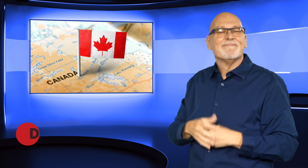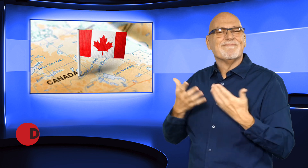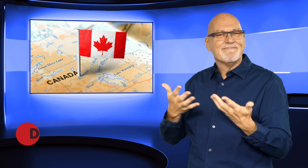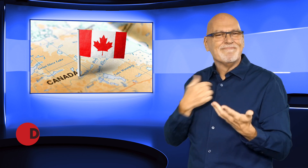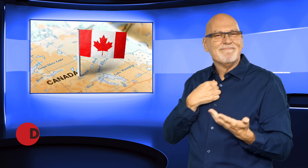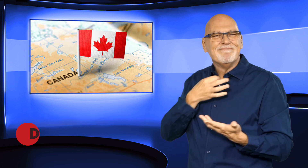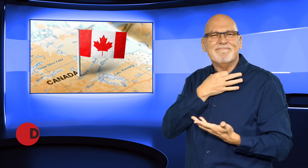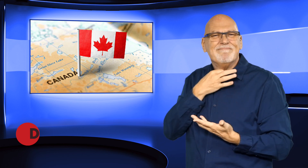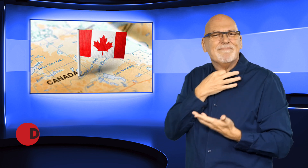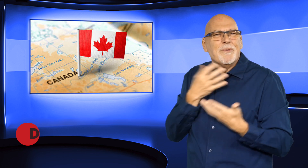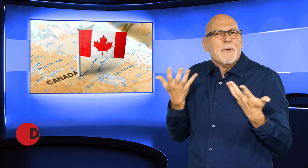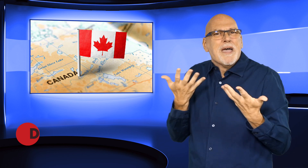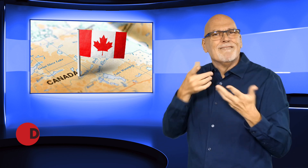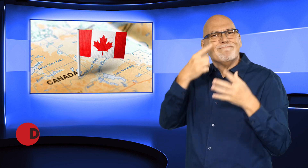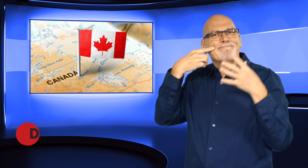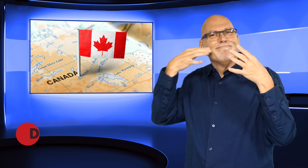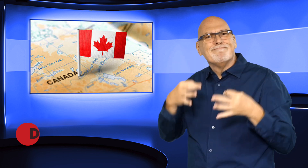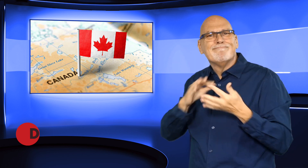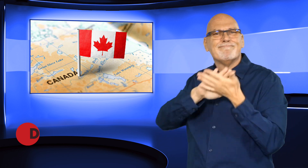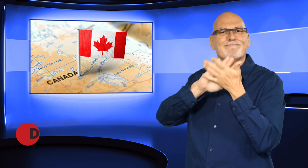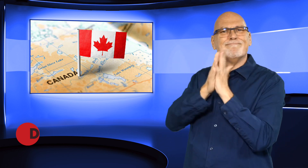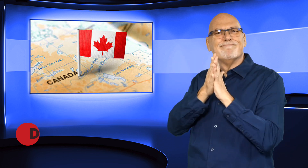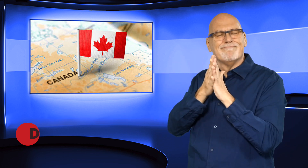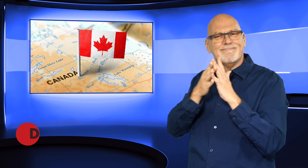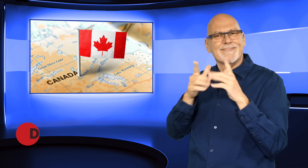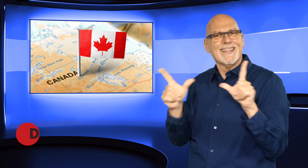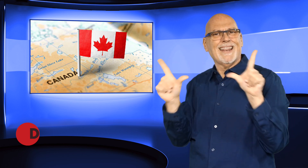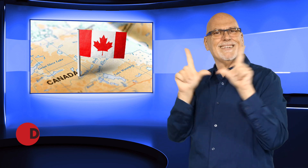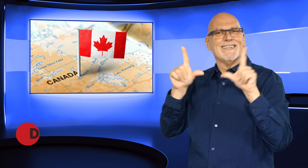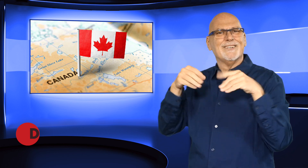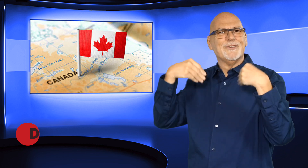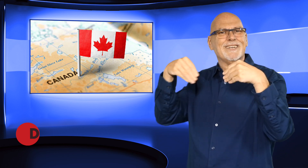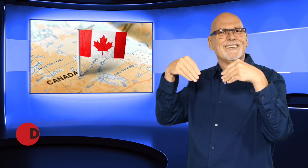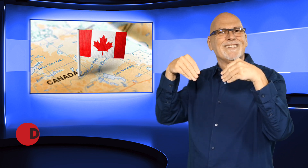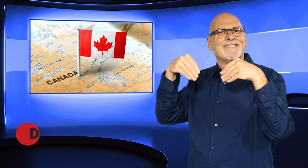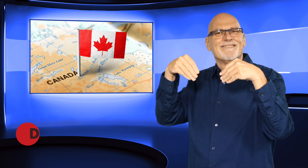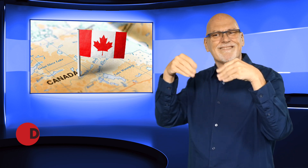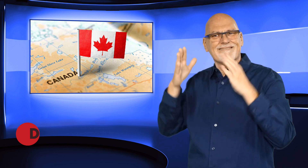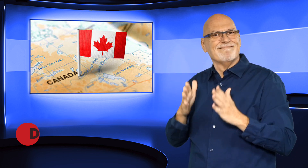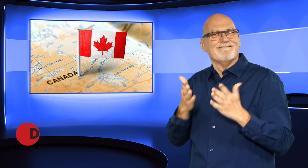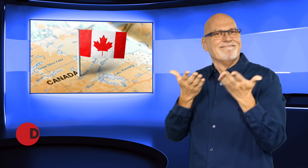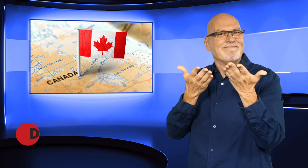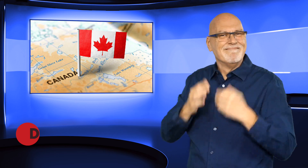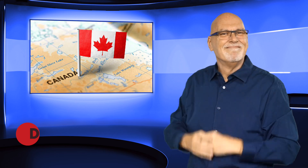What led you to become a licensed Realtor?